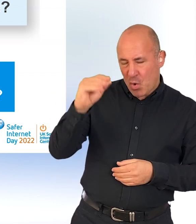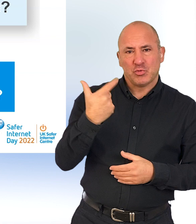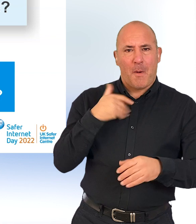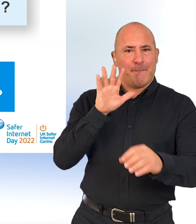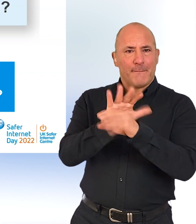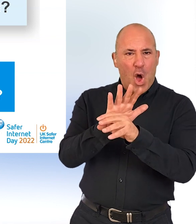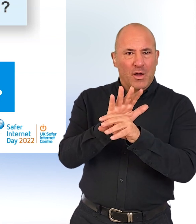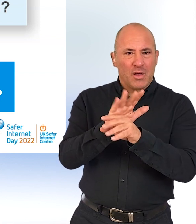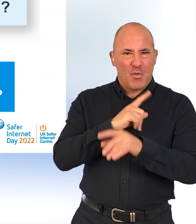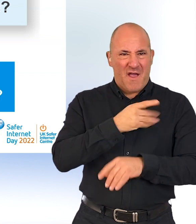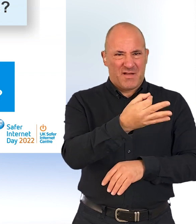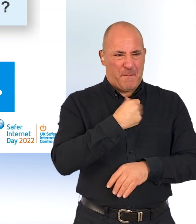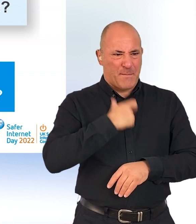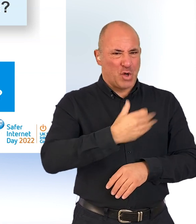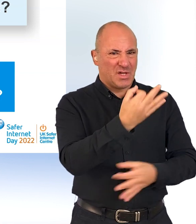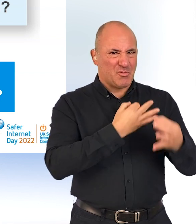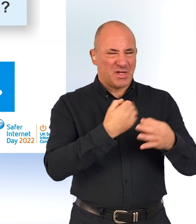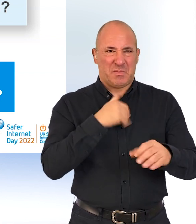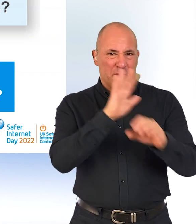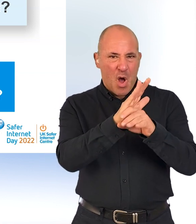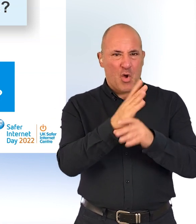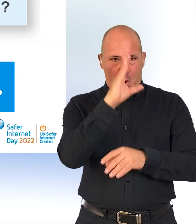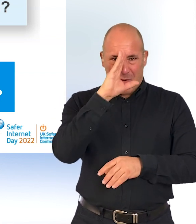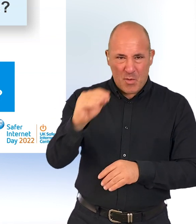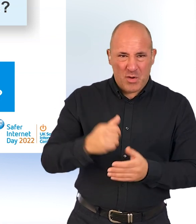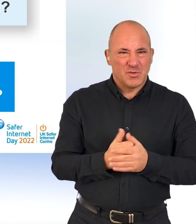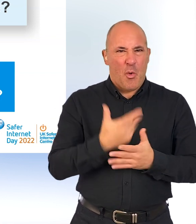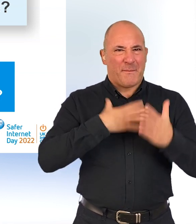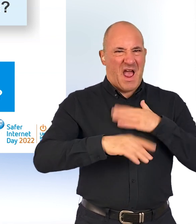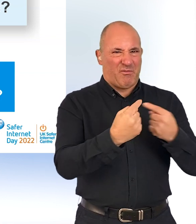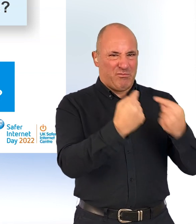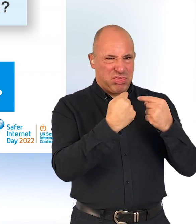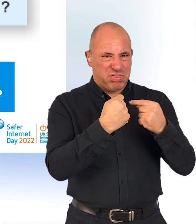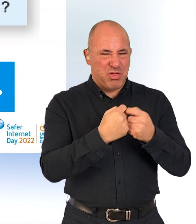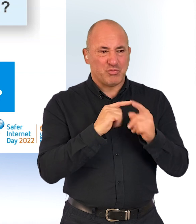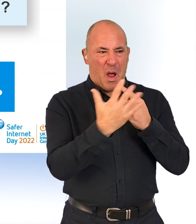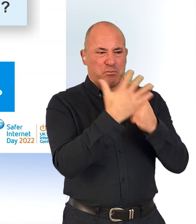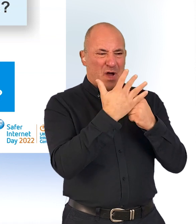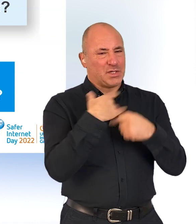if that player asks them personal questions, behaves abusively towards them or tries to pressure them in some way.